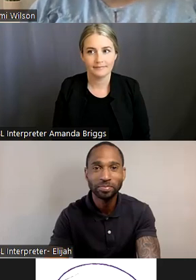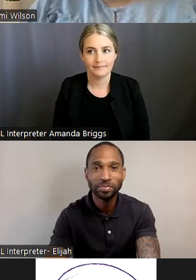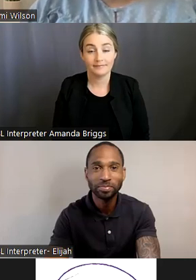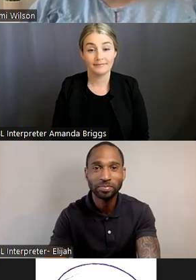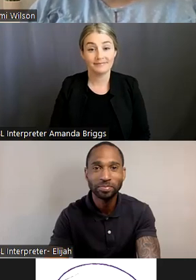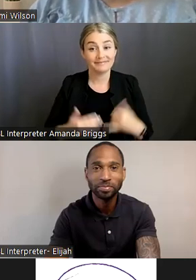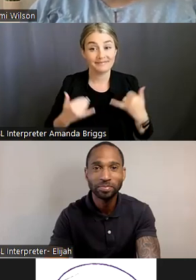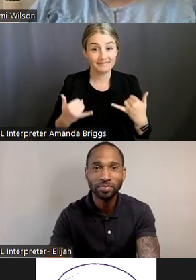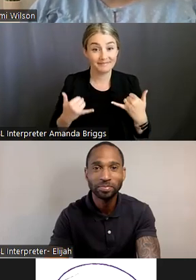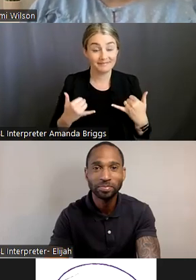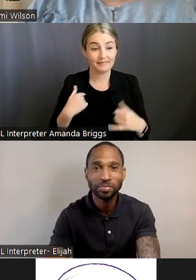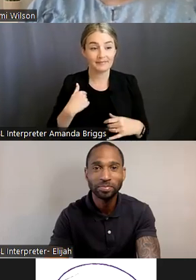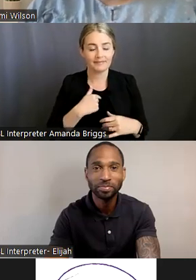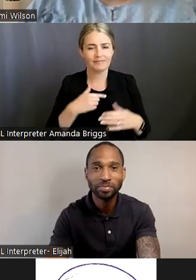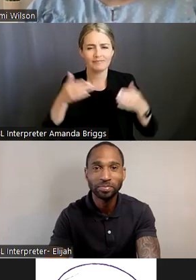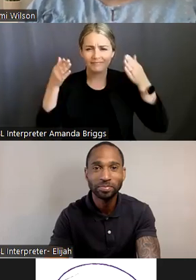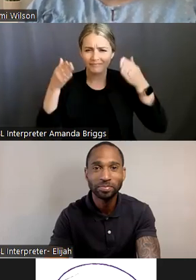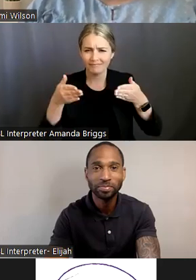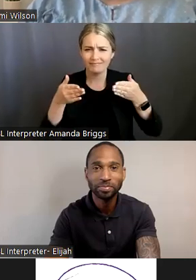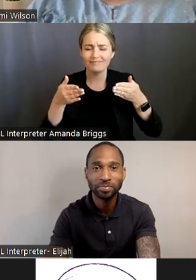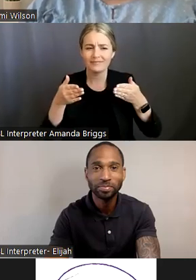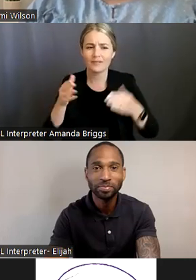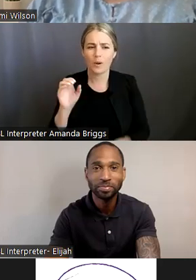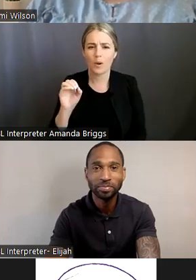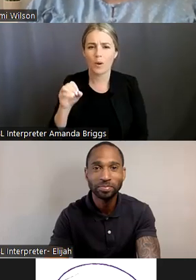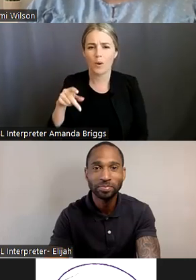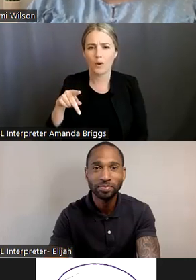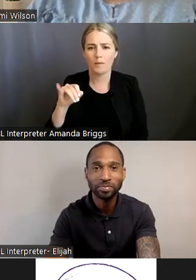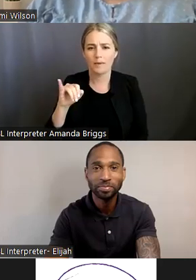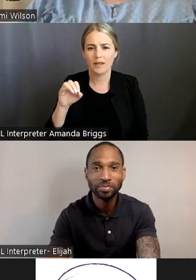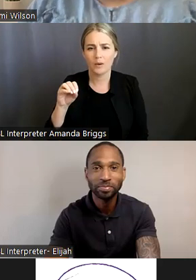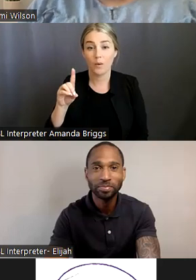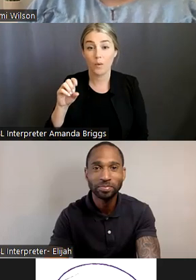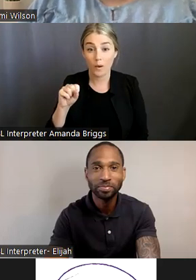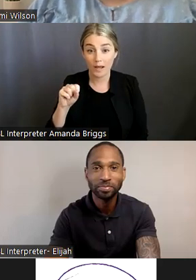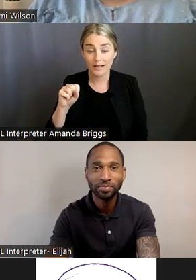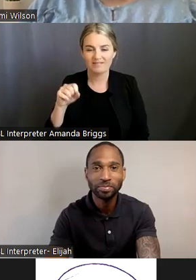be focusing a lot on opioids and stimulants as that